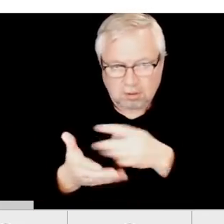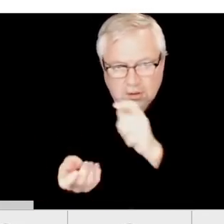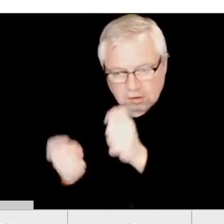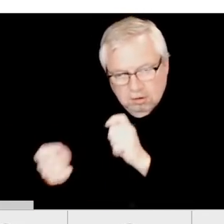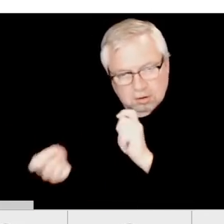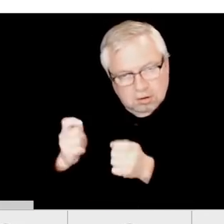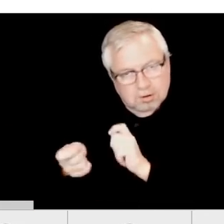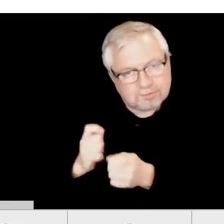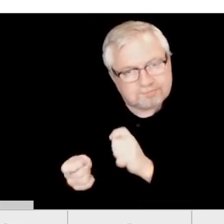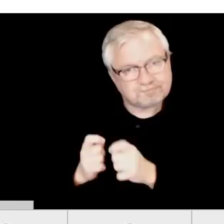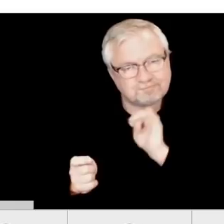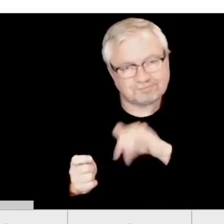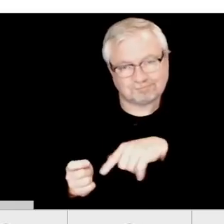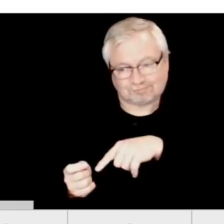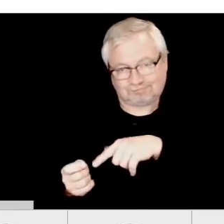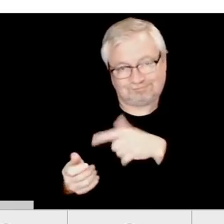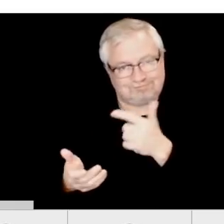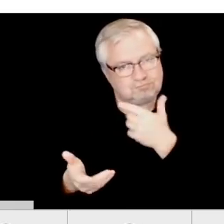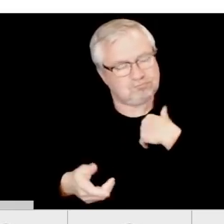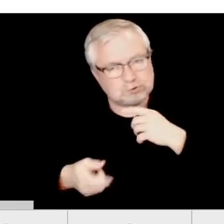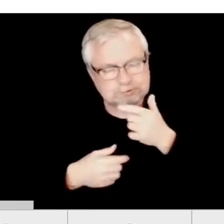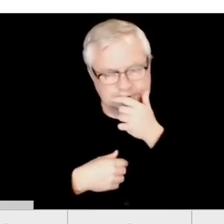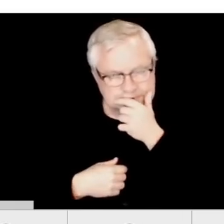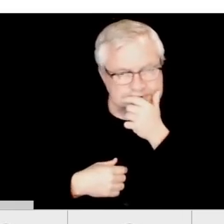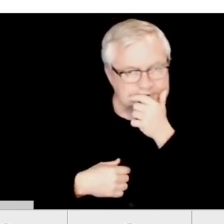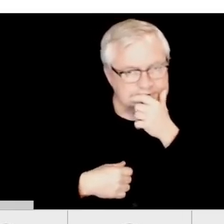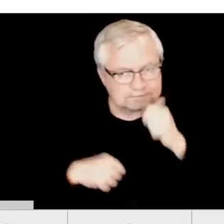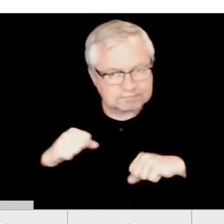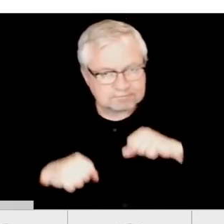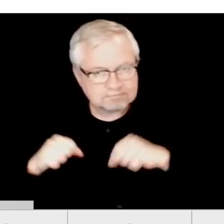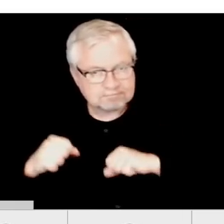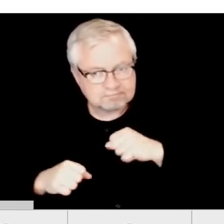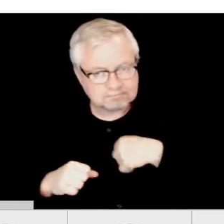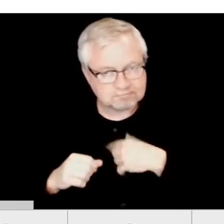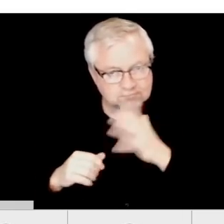which is not represented here, but that's where we're taking our